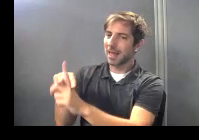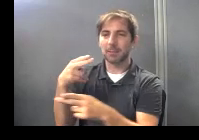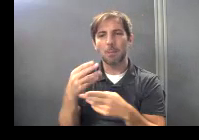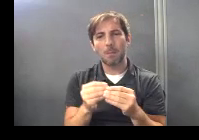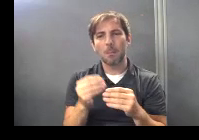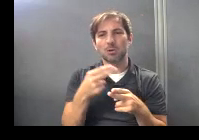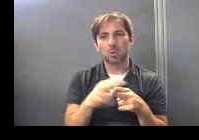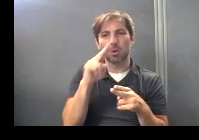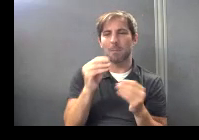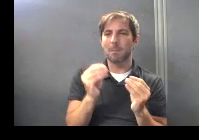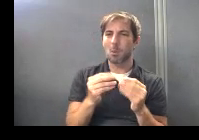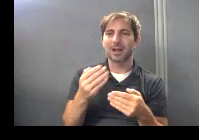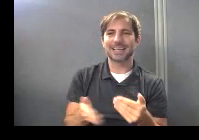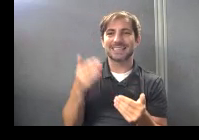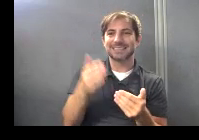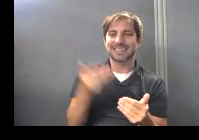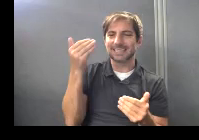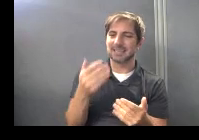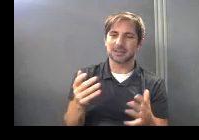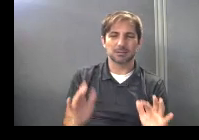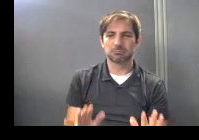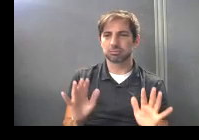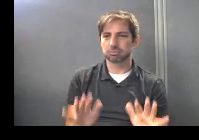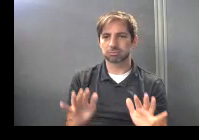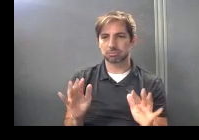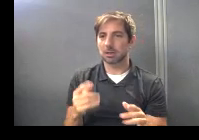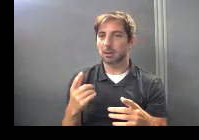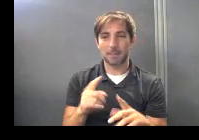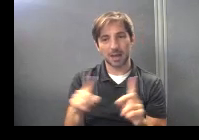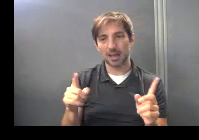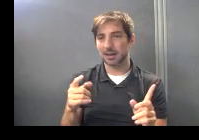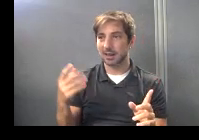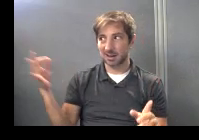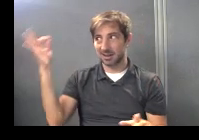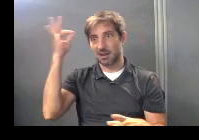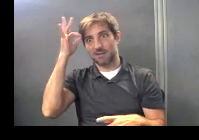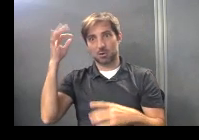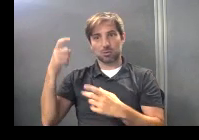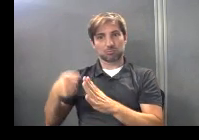I THINK WE HAVE DONE AS MUCH AS WE CAN. WE HAVE TO GET THE INFORMATION.